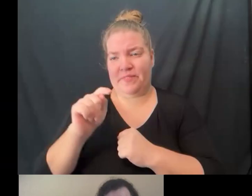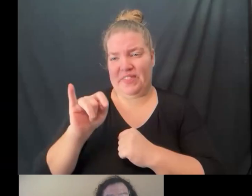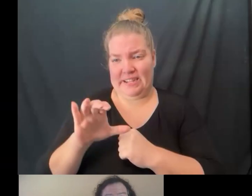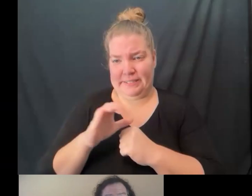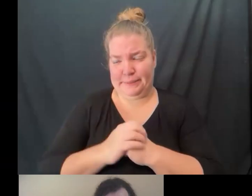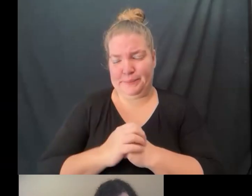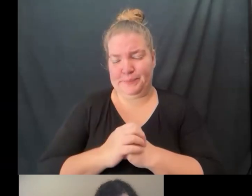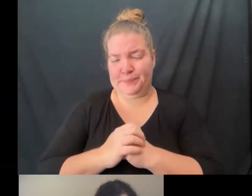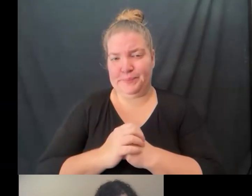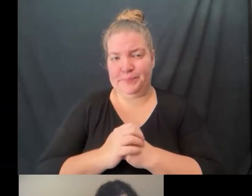But at this point, I think what I'm